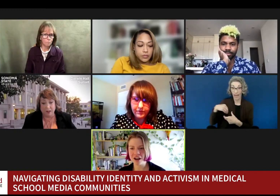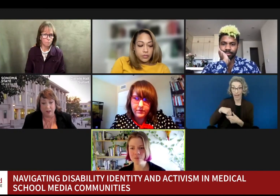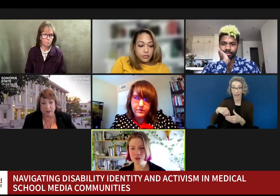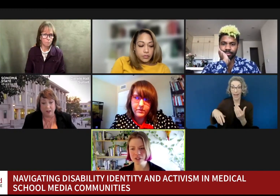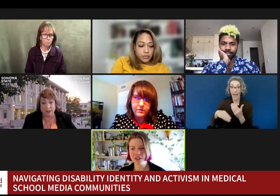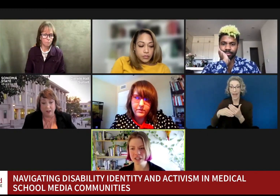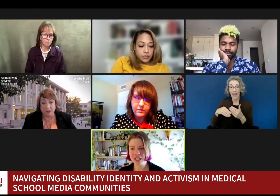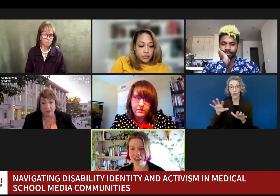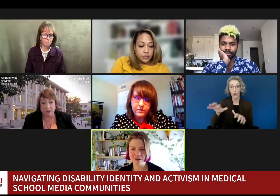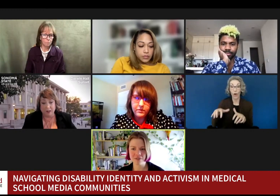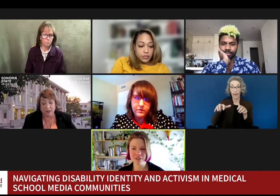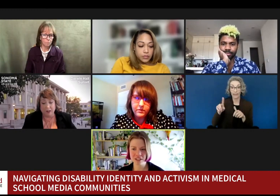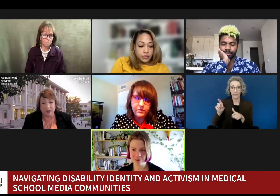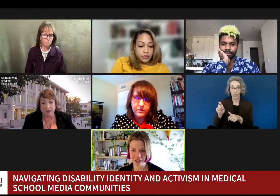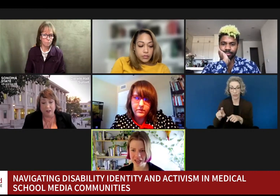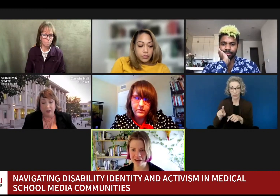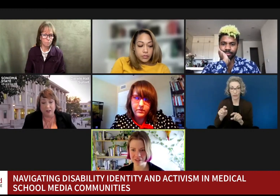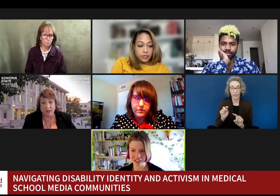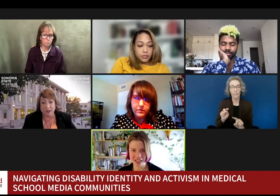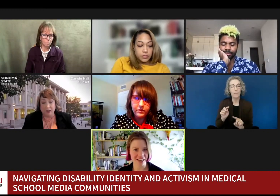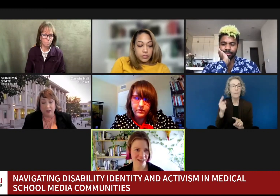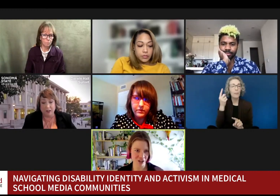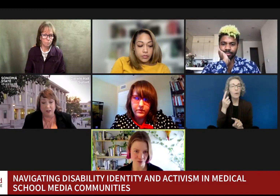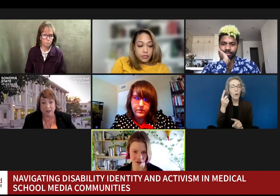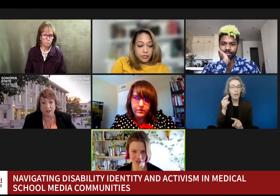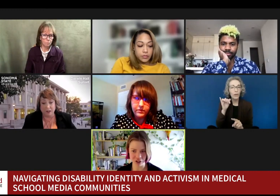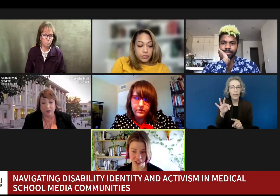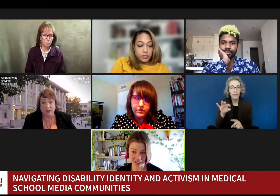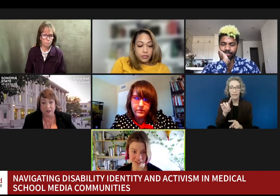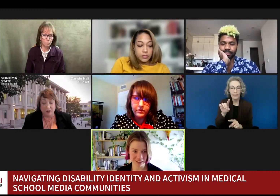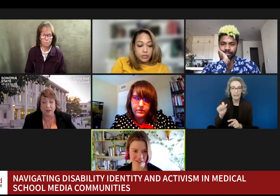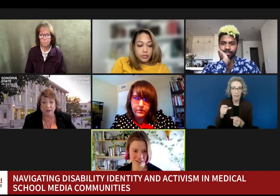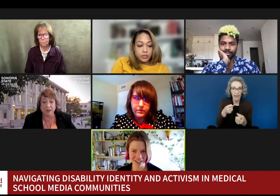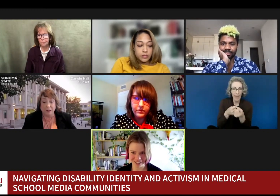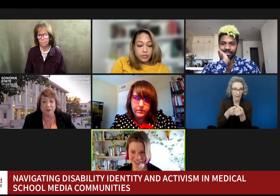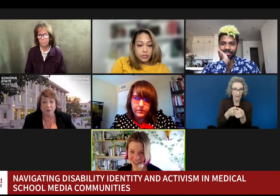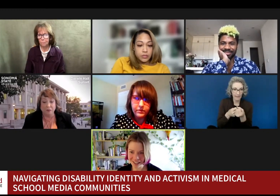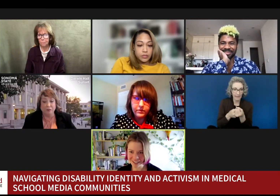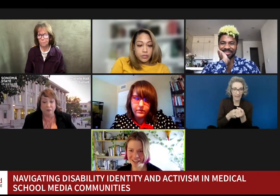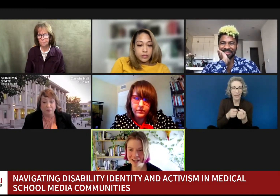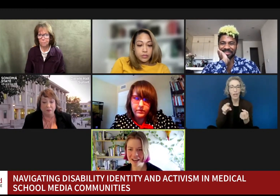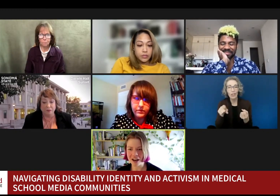I'm wondering if disability advocacy, and I think you all just hinted at this.